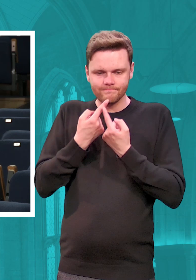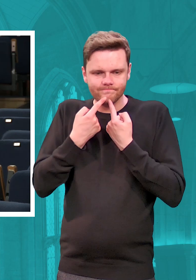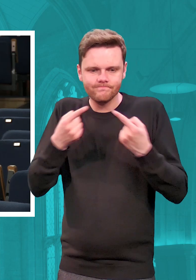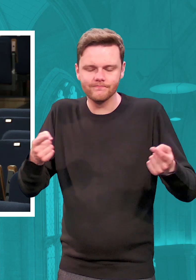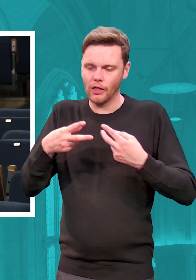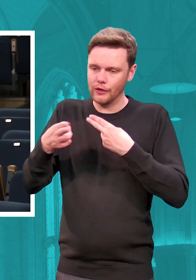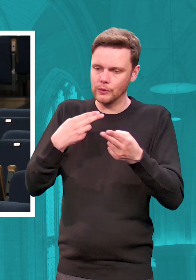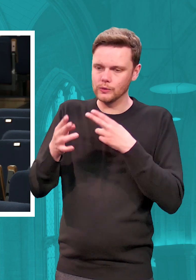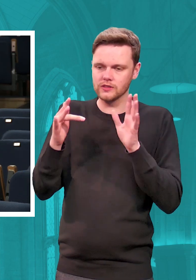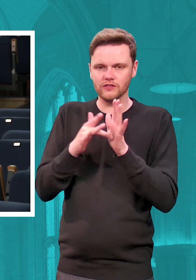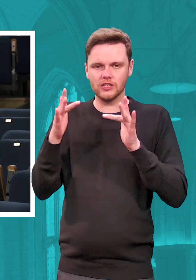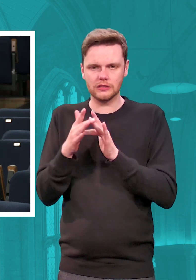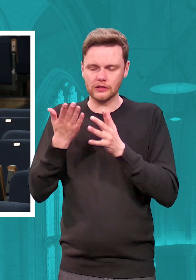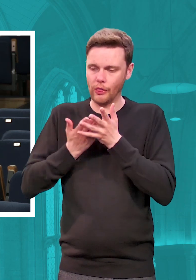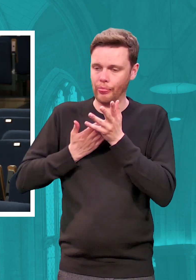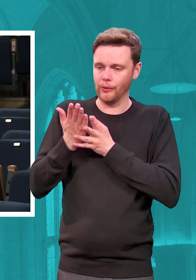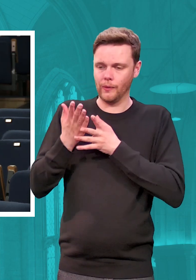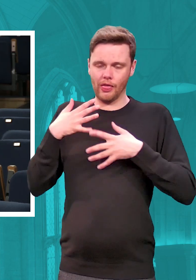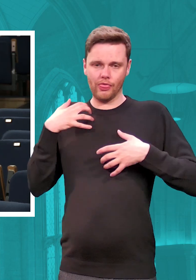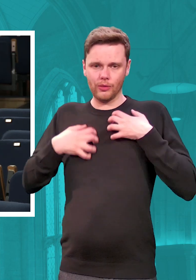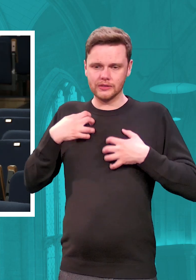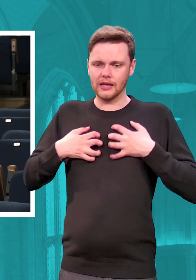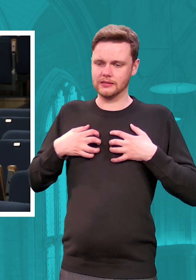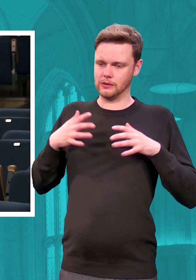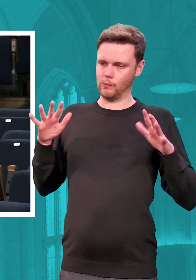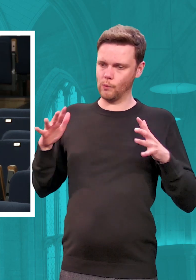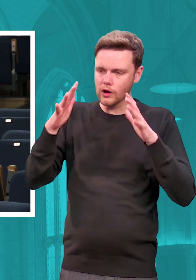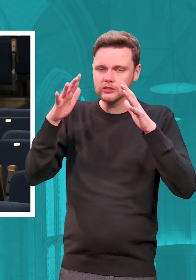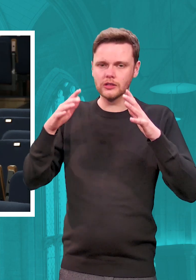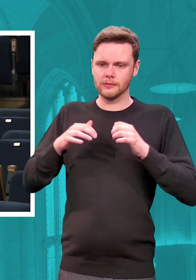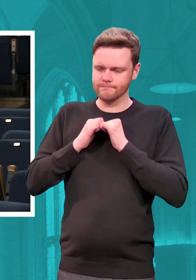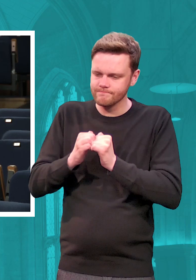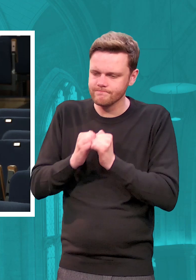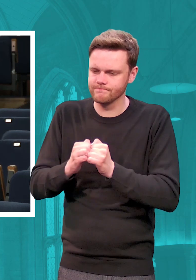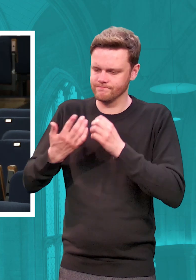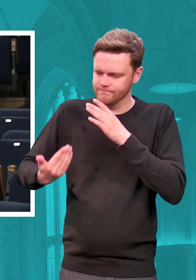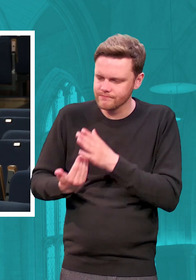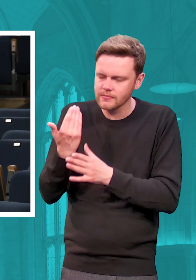through enthusiastic worshipping, witnessing, nurturing, and serving communities.